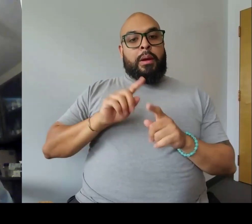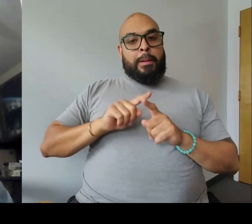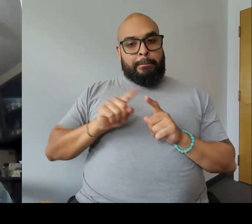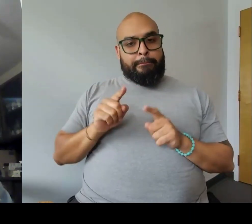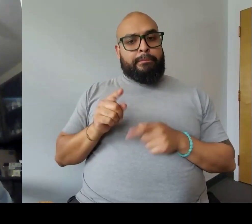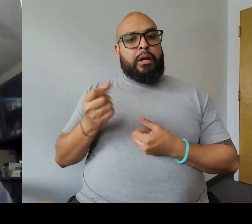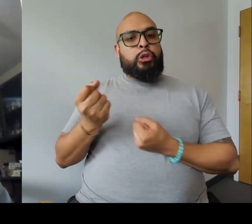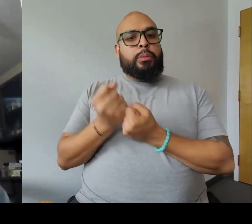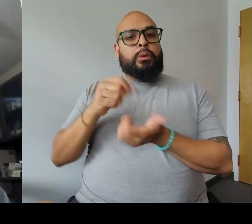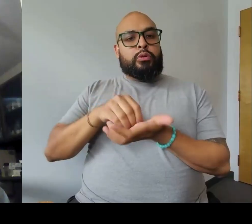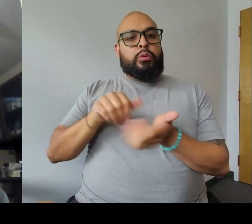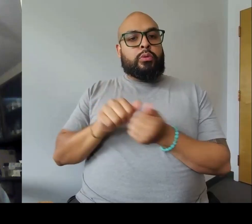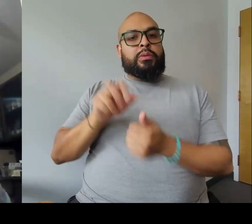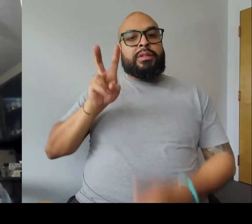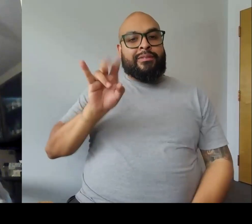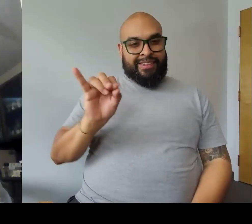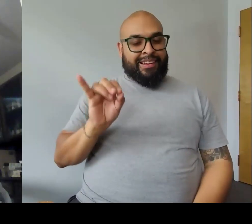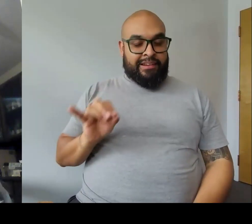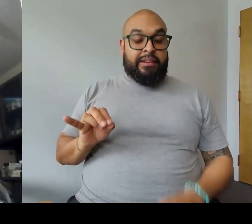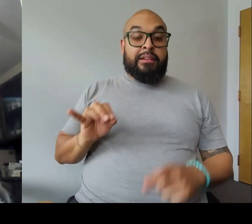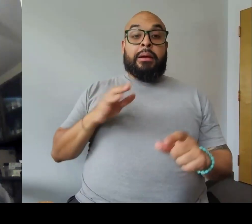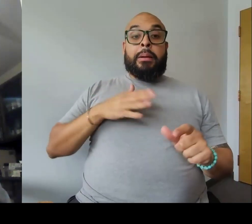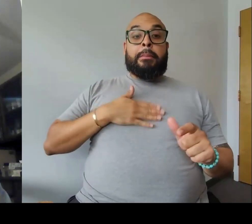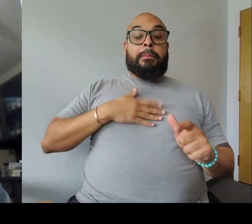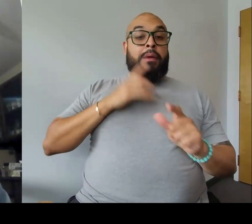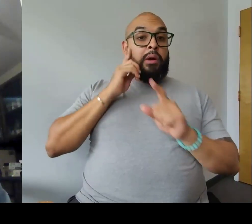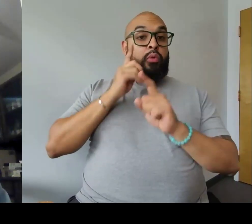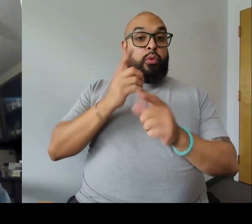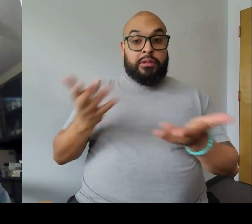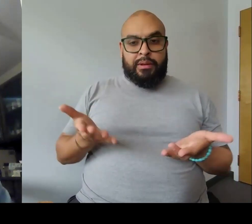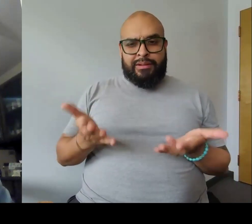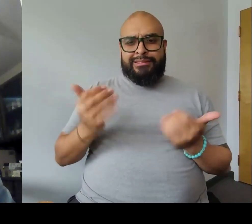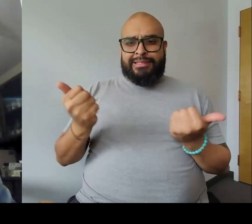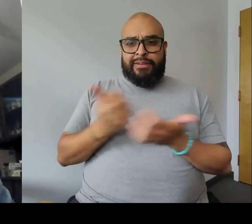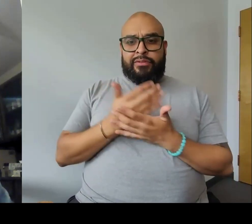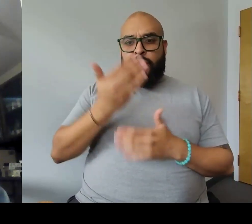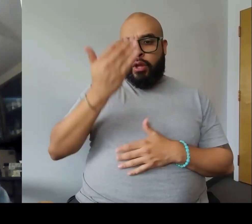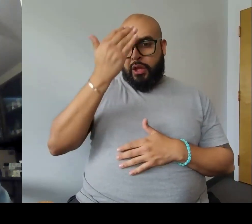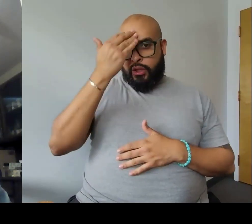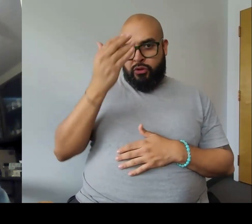My main purpose in being here is to pass on what I know before I forget it all.